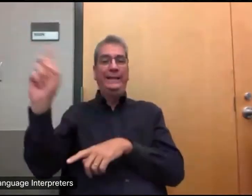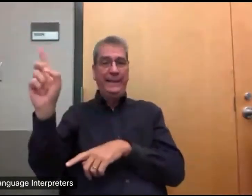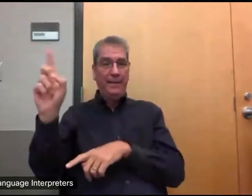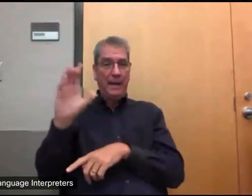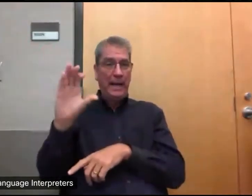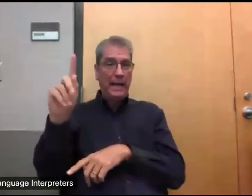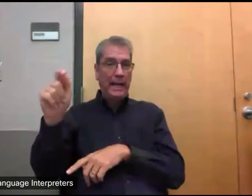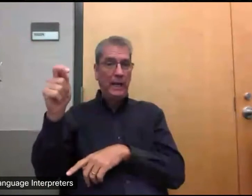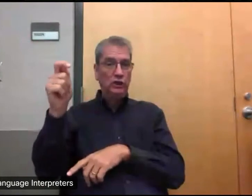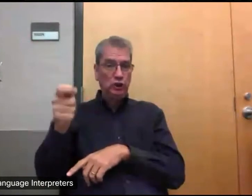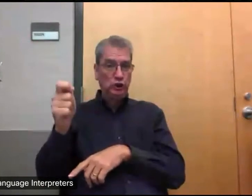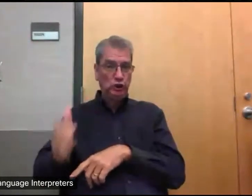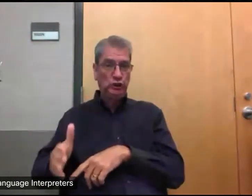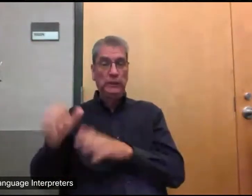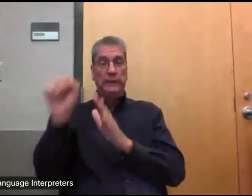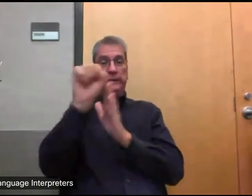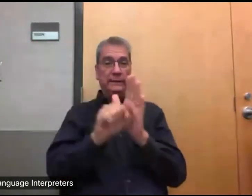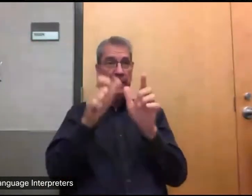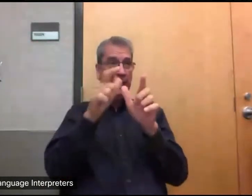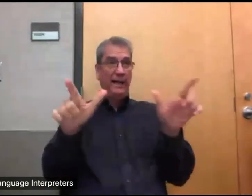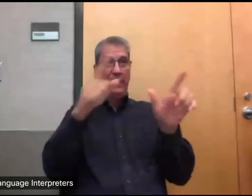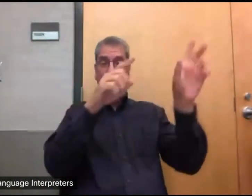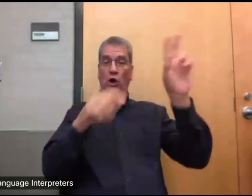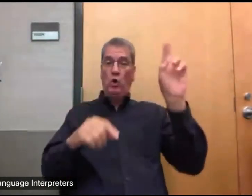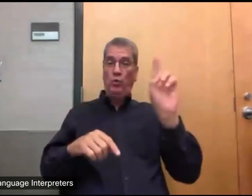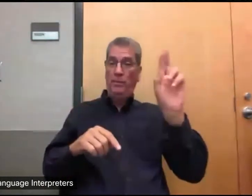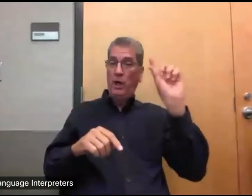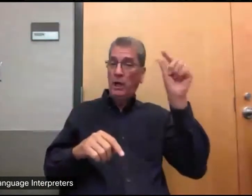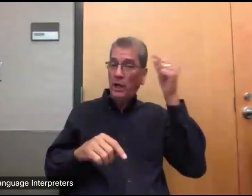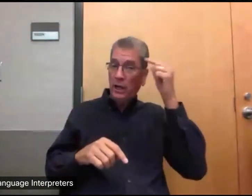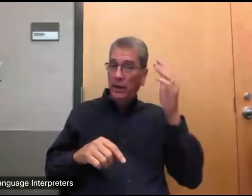judge we're obviously at the state level, um, a Republican governor, um, talking and